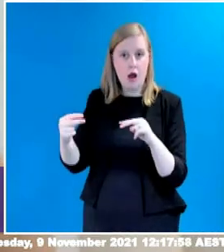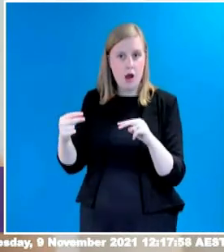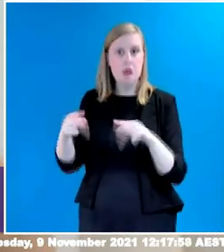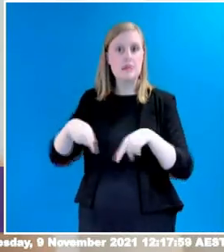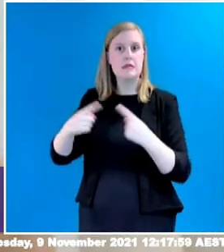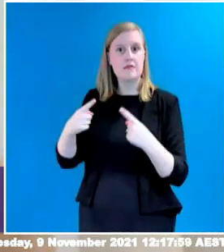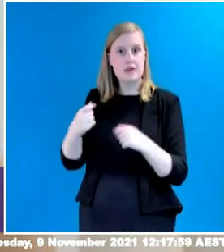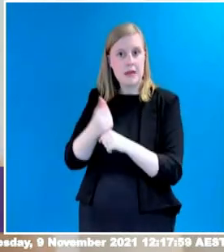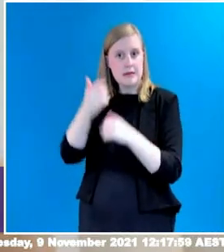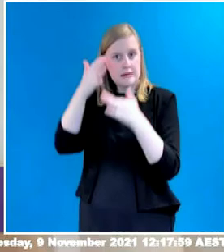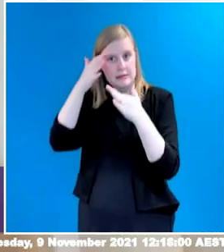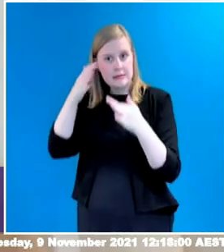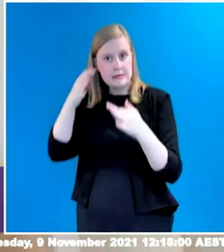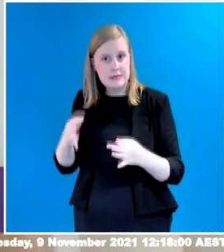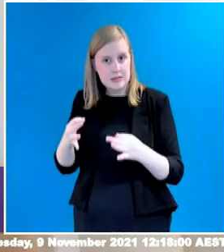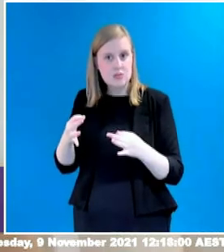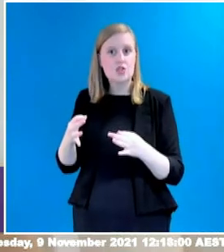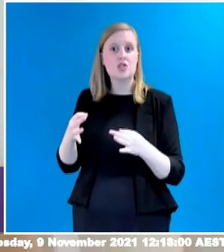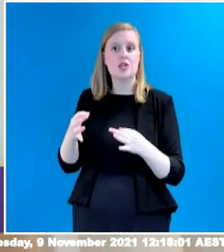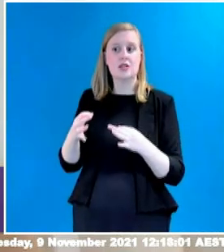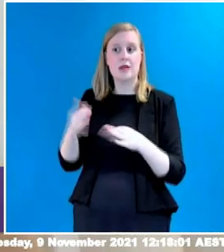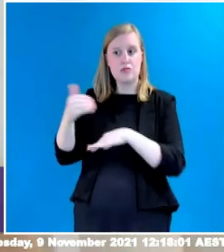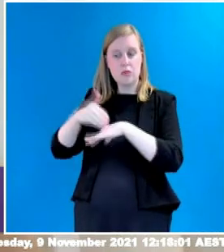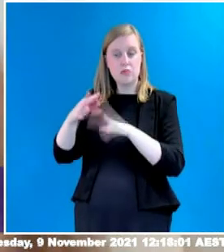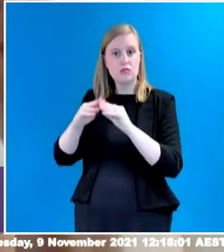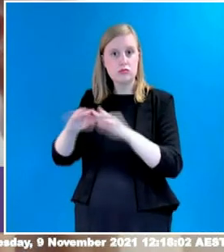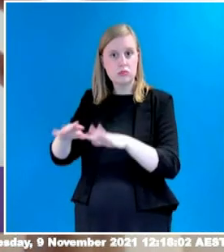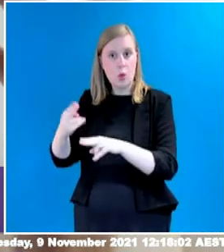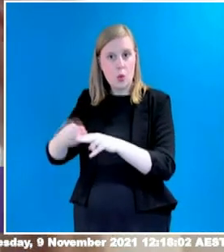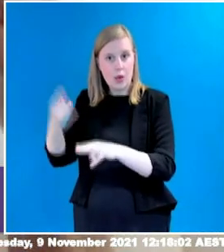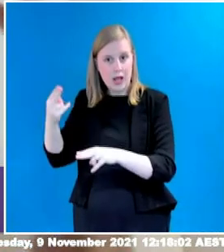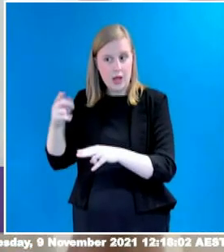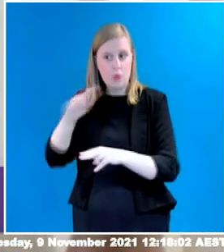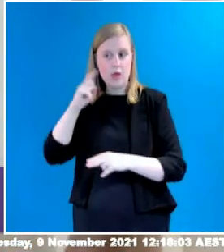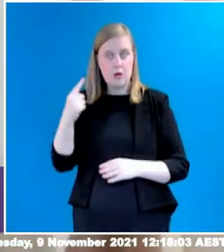We are remembering that minorities exist, we are remembering that some of those